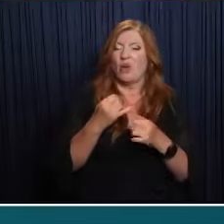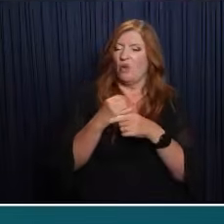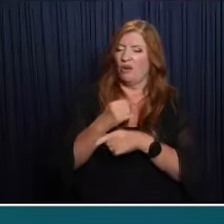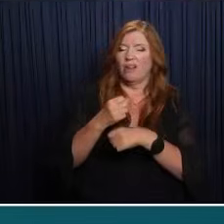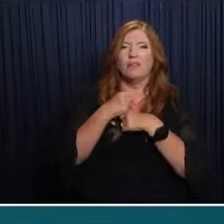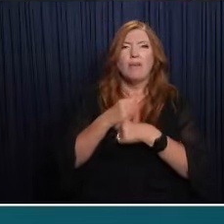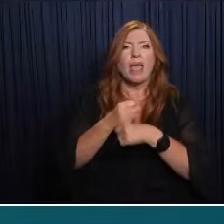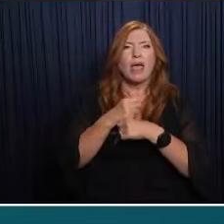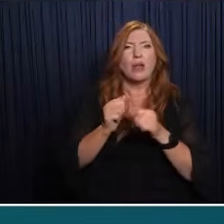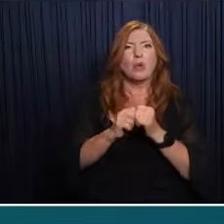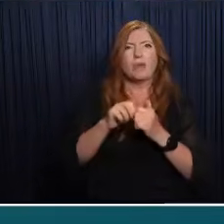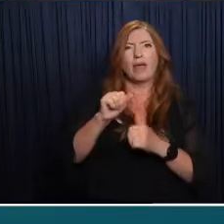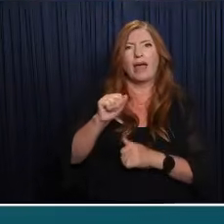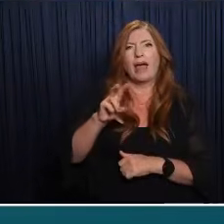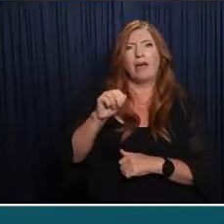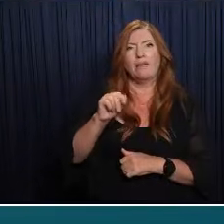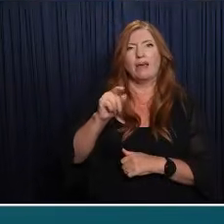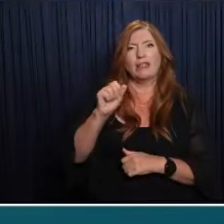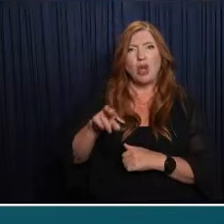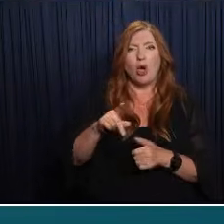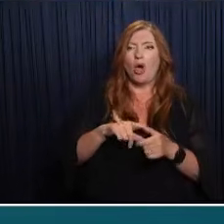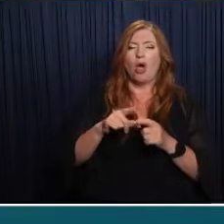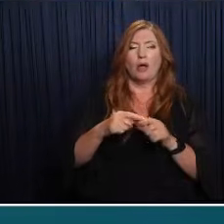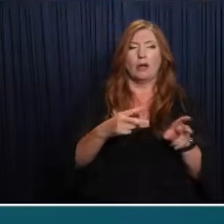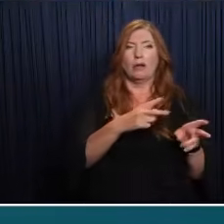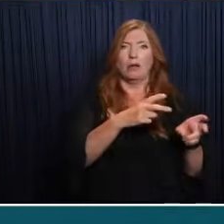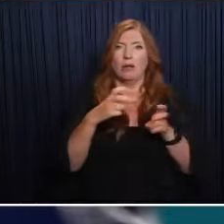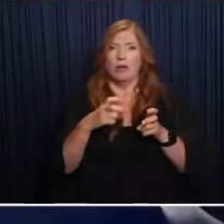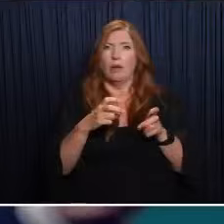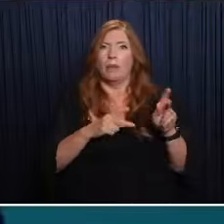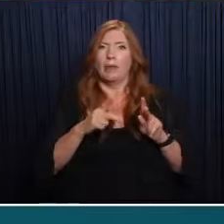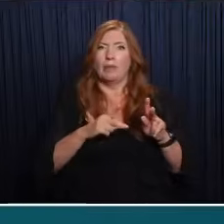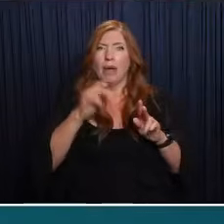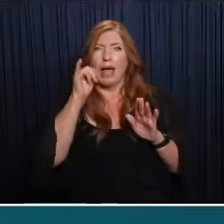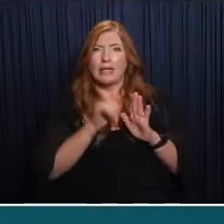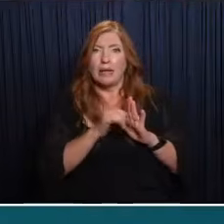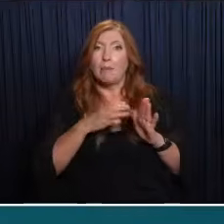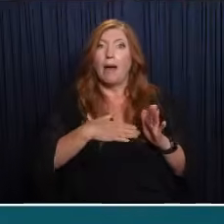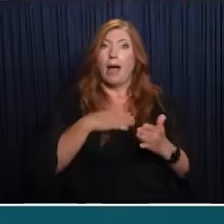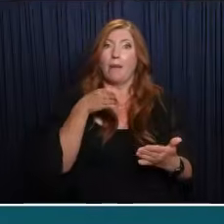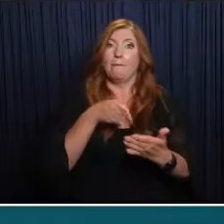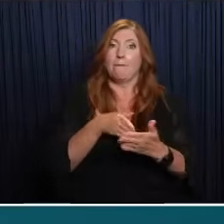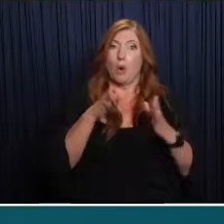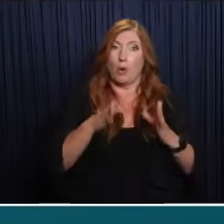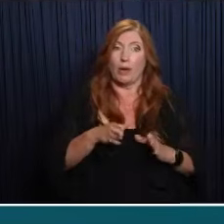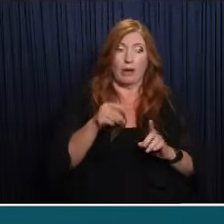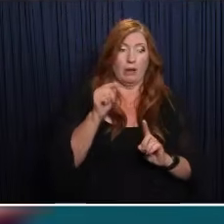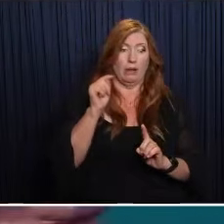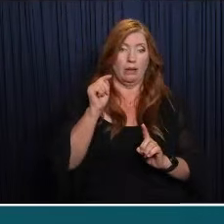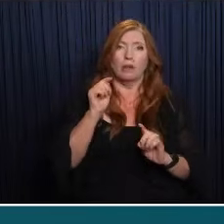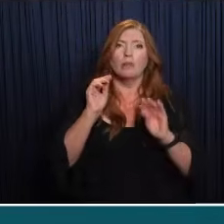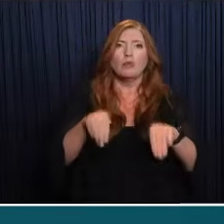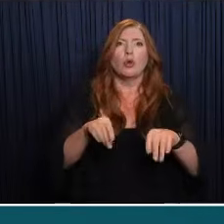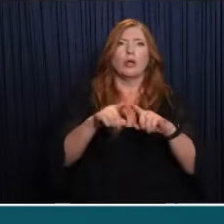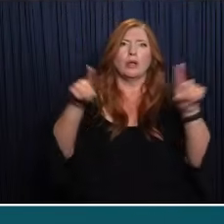WE HAVE TO BE CAREFUL WITH THE WAY AI IS USED. IT IS BEING GENERATED WITH